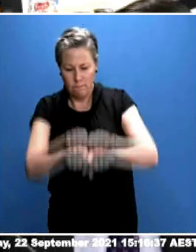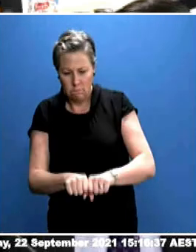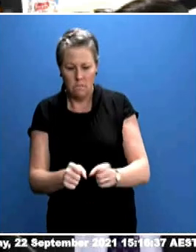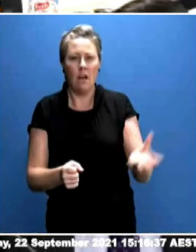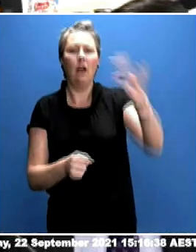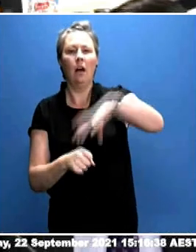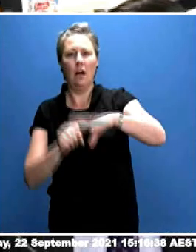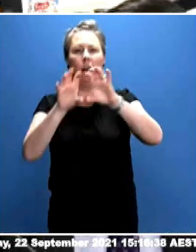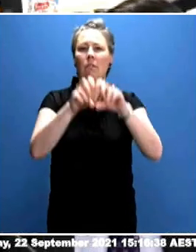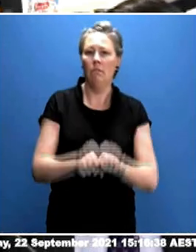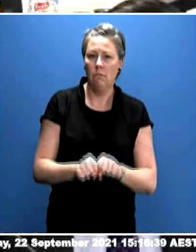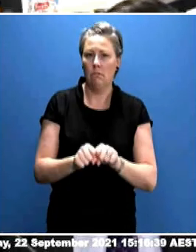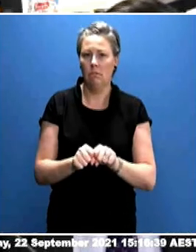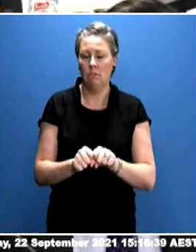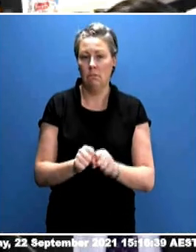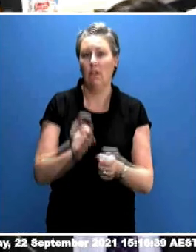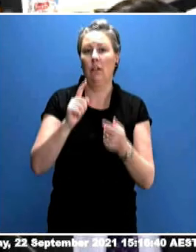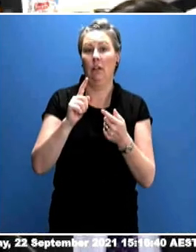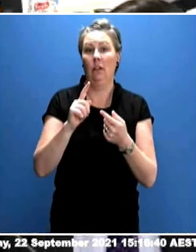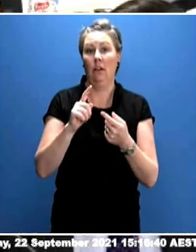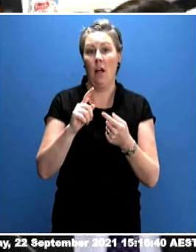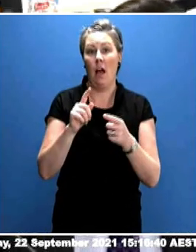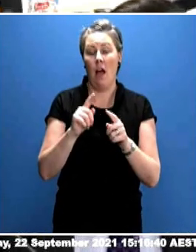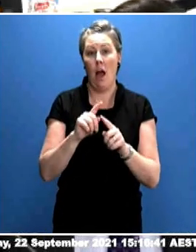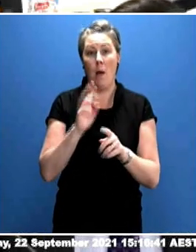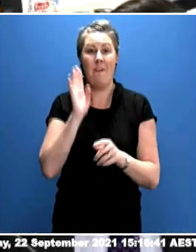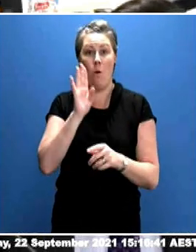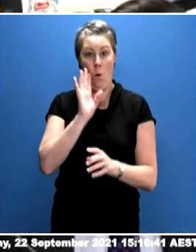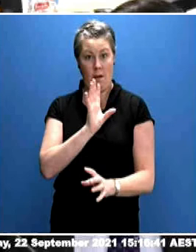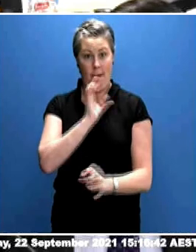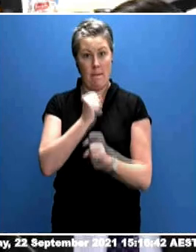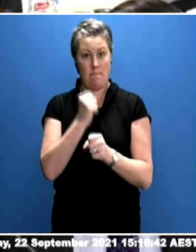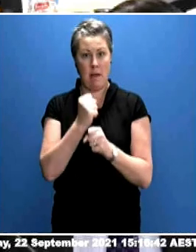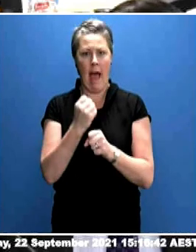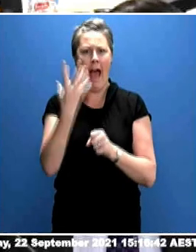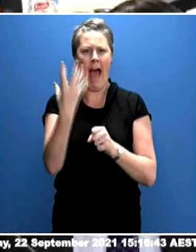including a government-run reformatory for adolescent boys as a work farm,